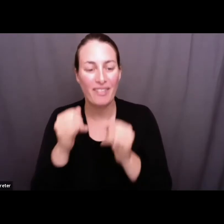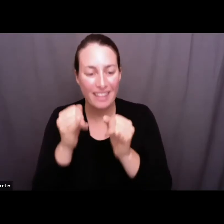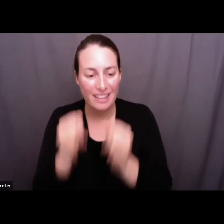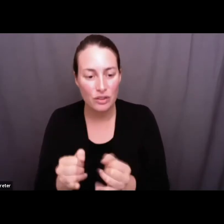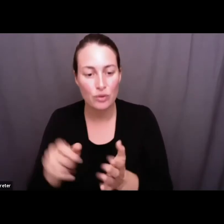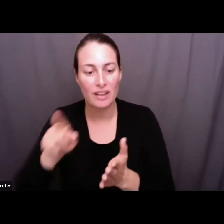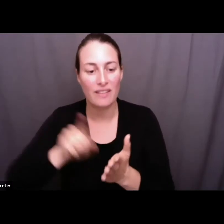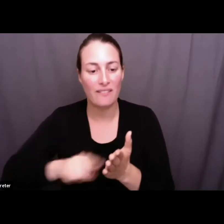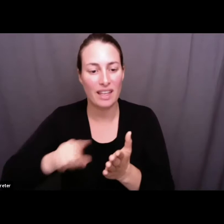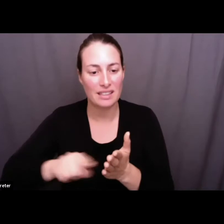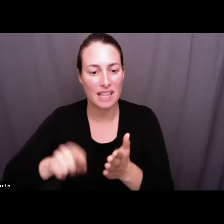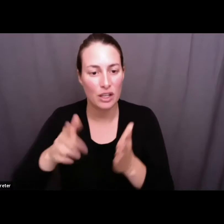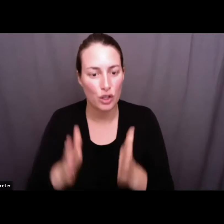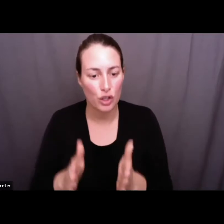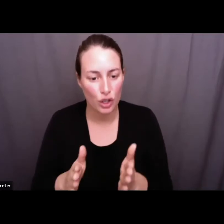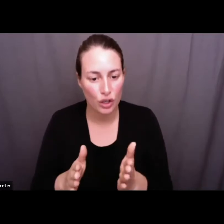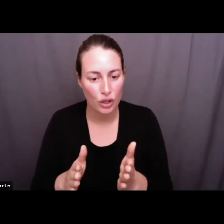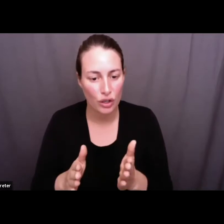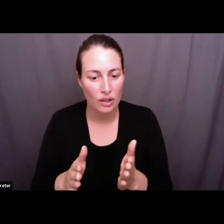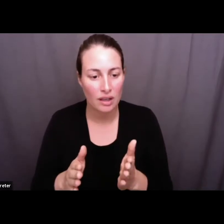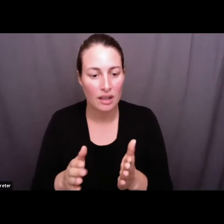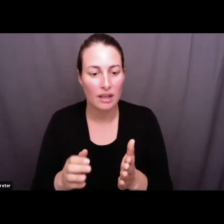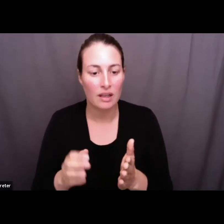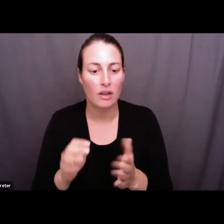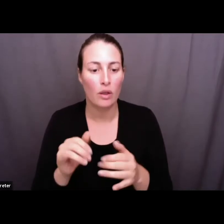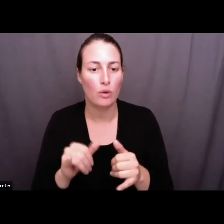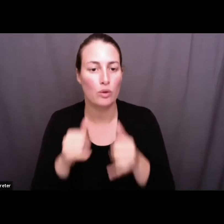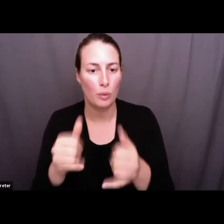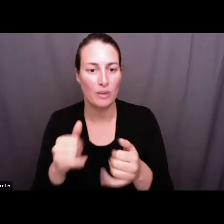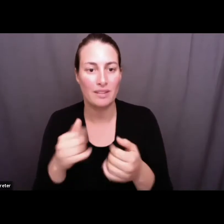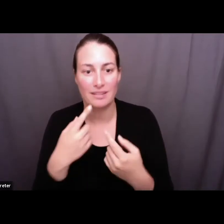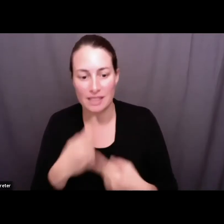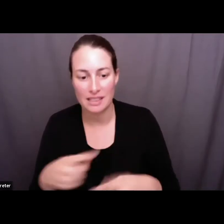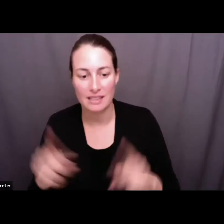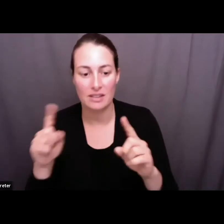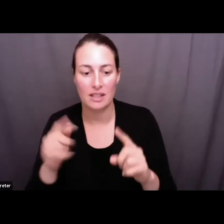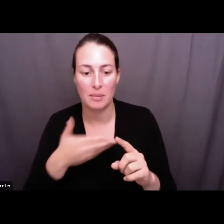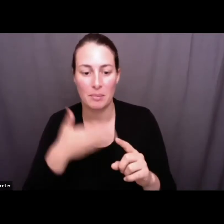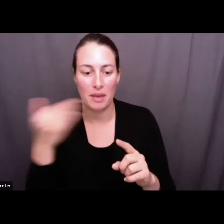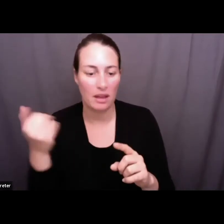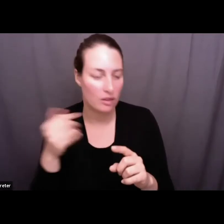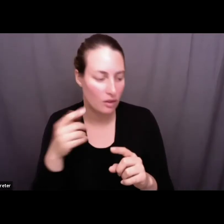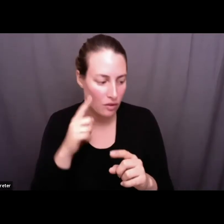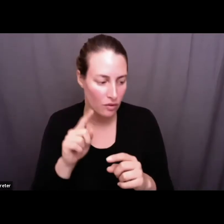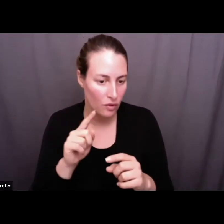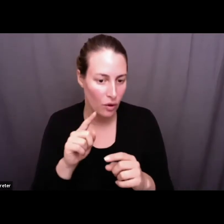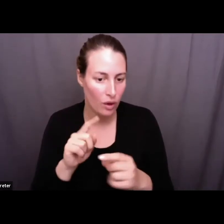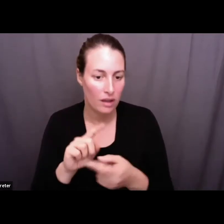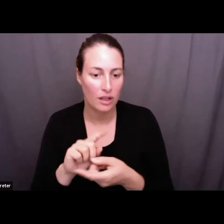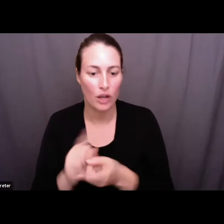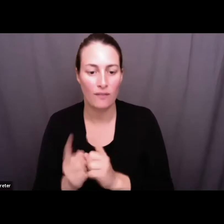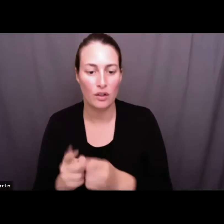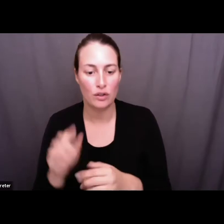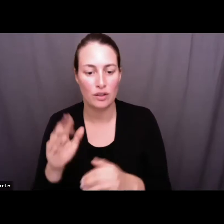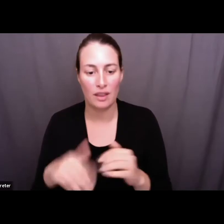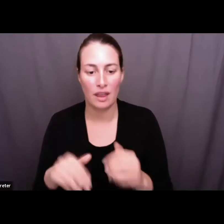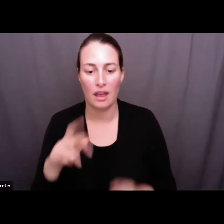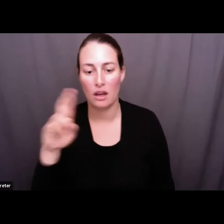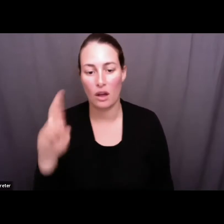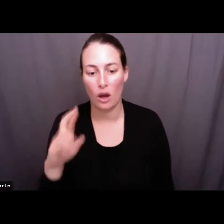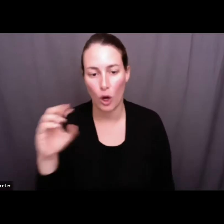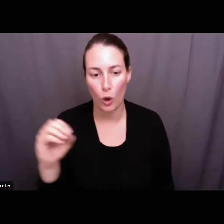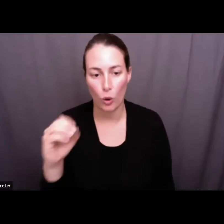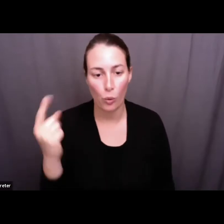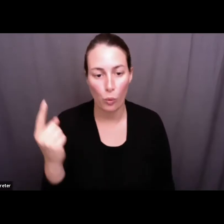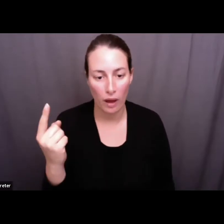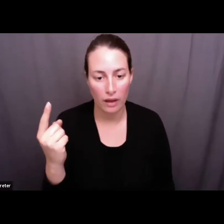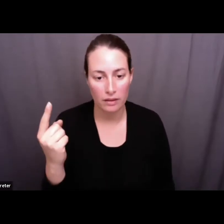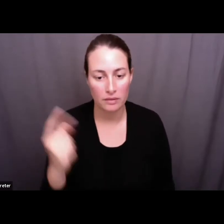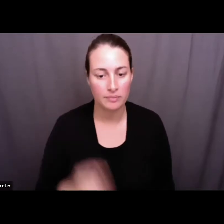because of a much higher success rate in conversion to R01. I’m just curious to what extent,